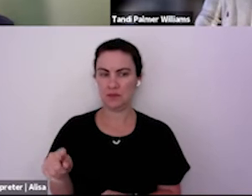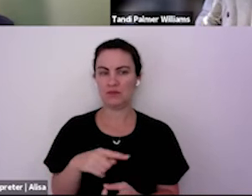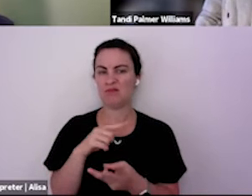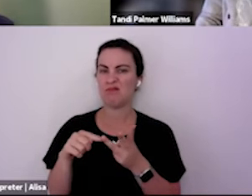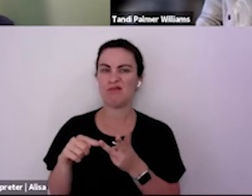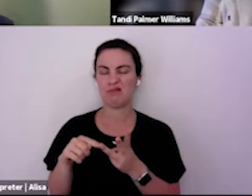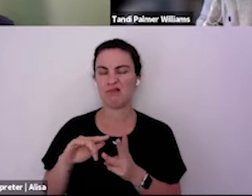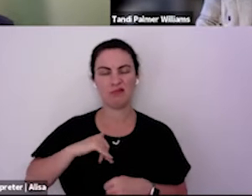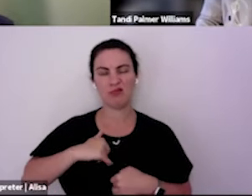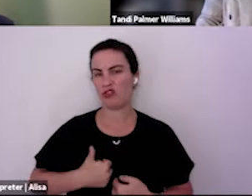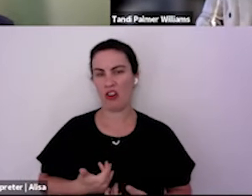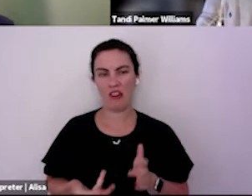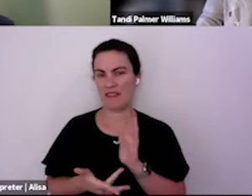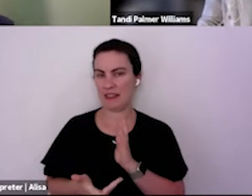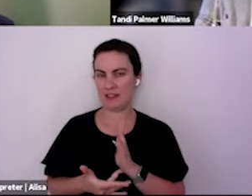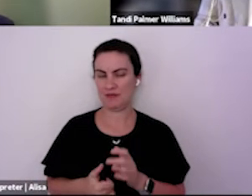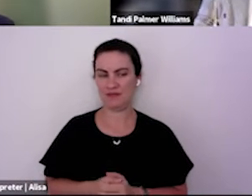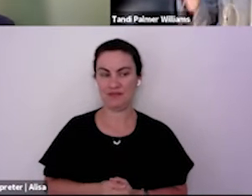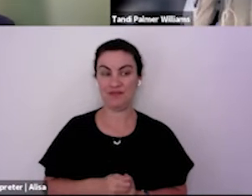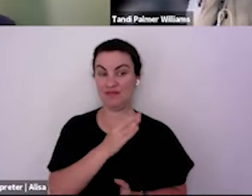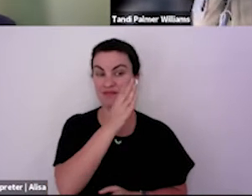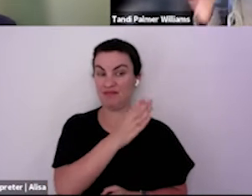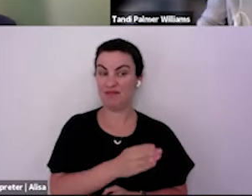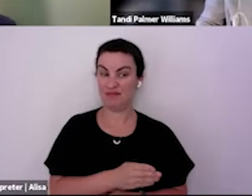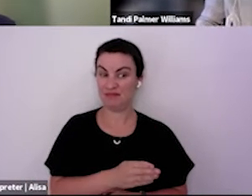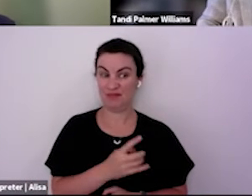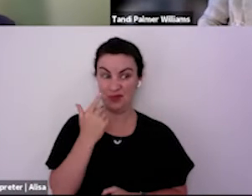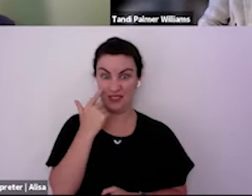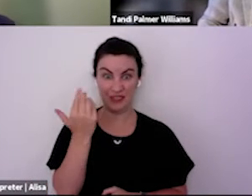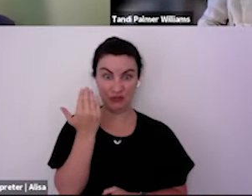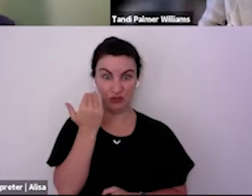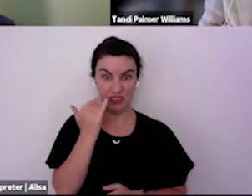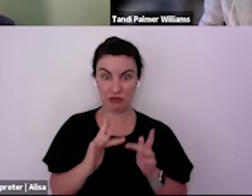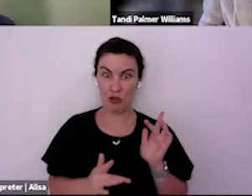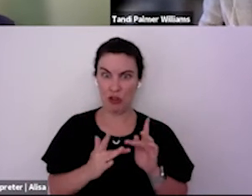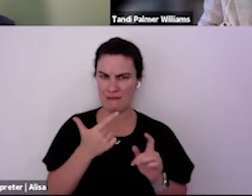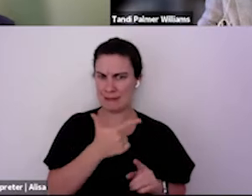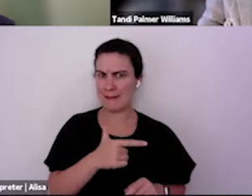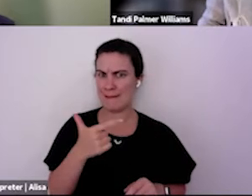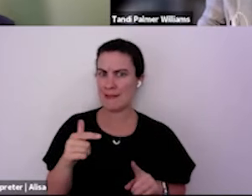Obviously among digital devotees the recent participation rate is higher at 77% whereas